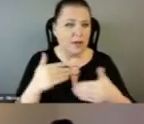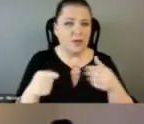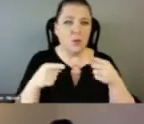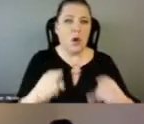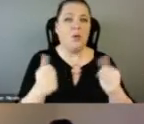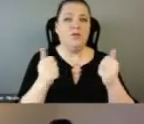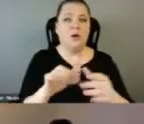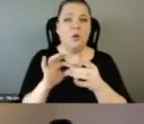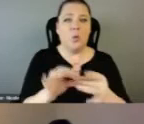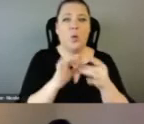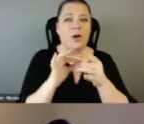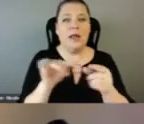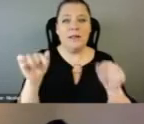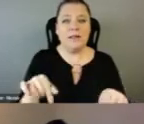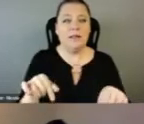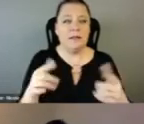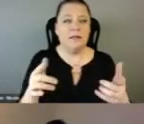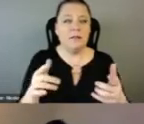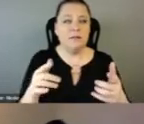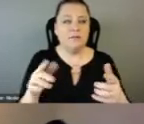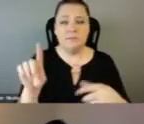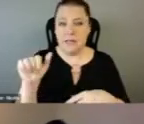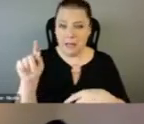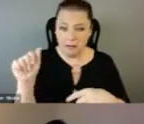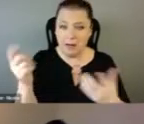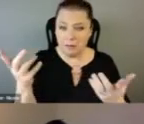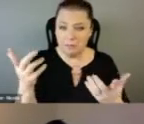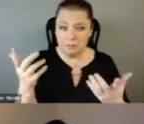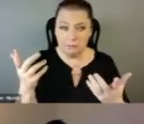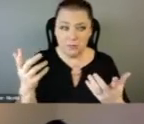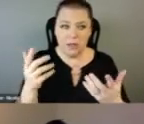coordinate these, this data, just share kind of your experience from your